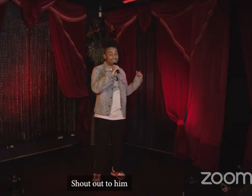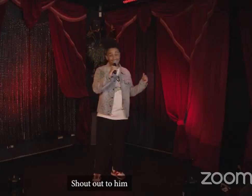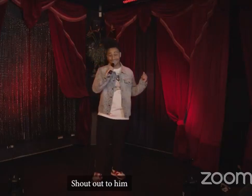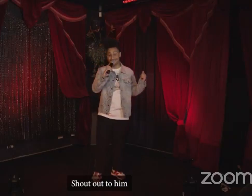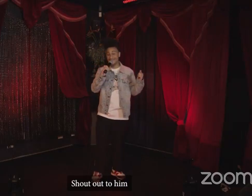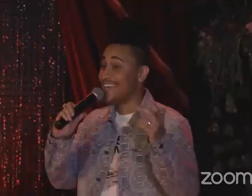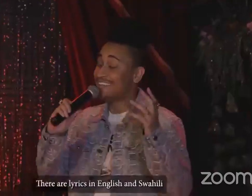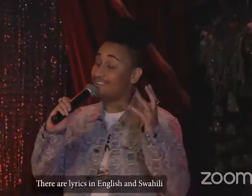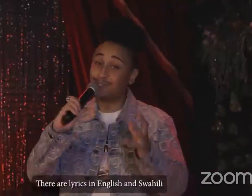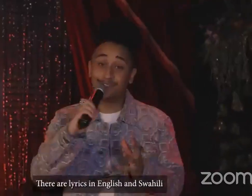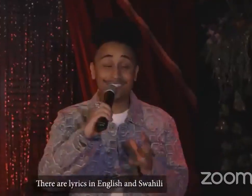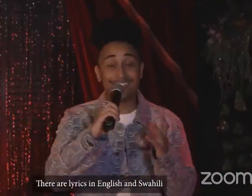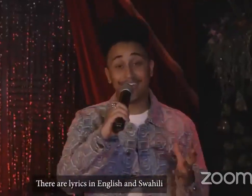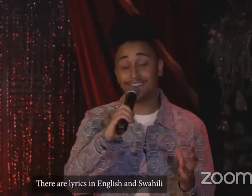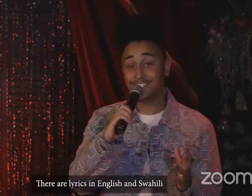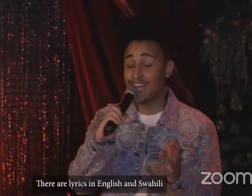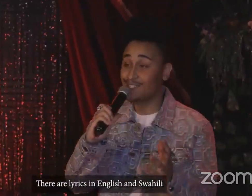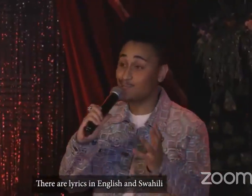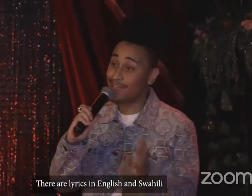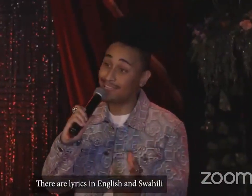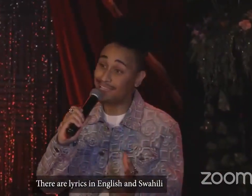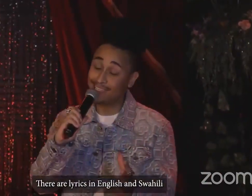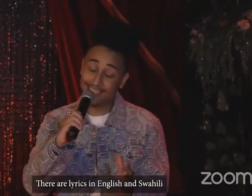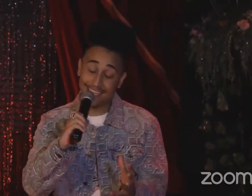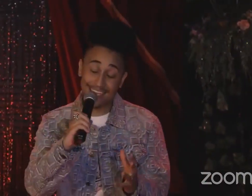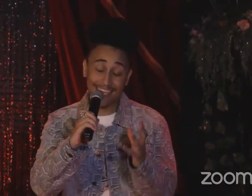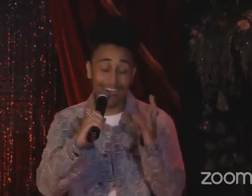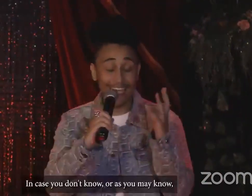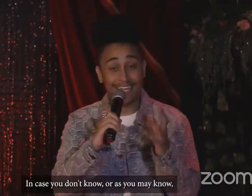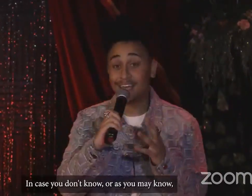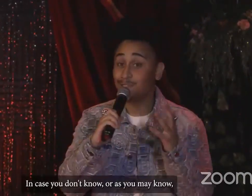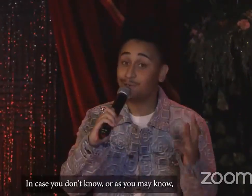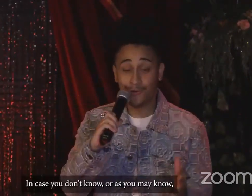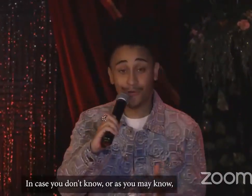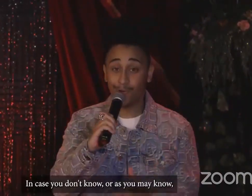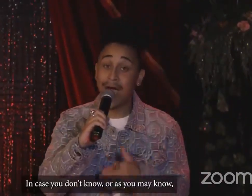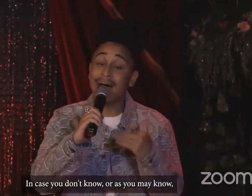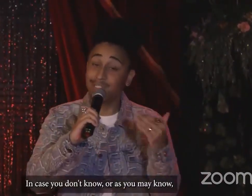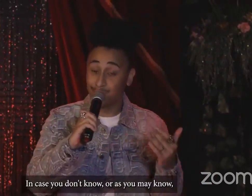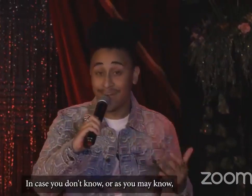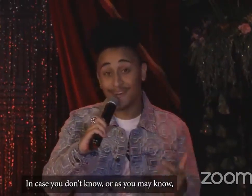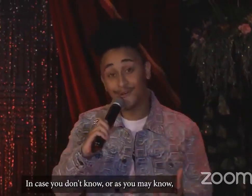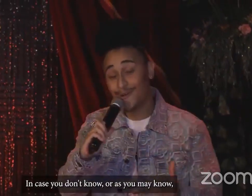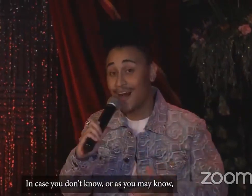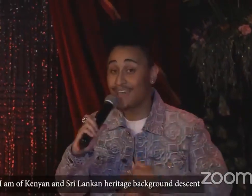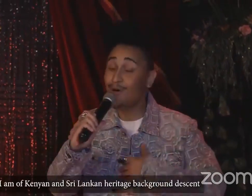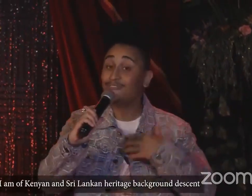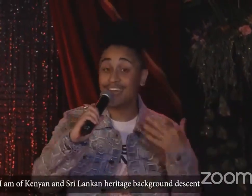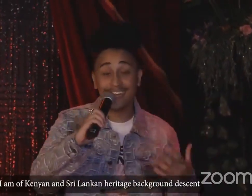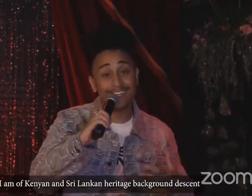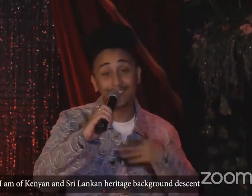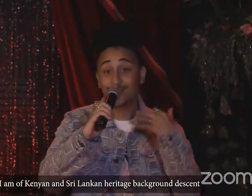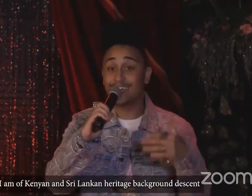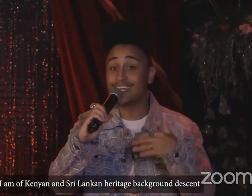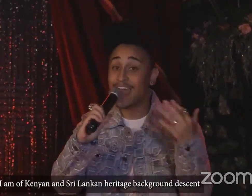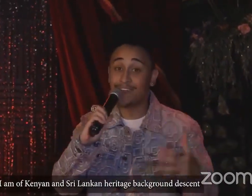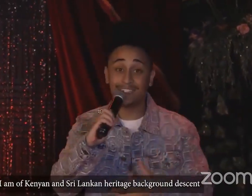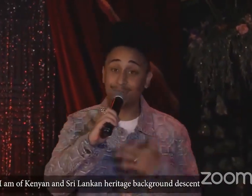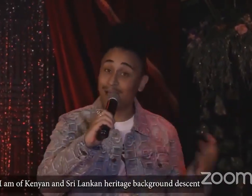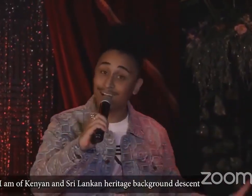more row. It was written about my boyfriend who's at home, she my boyfriend who's at home. Shout out to him. There are lyrics in English and are lyrics in English and swahili. In case you don't know what.